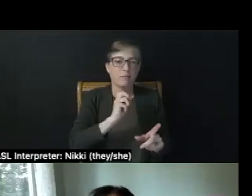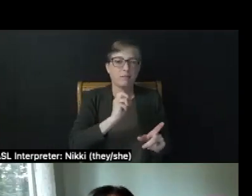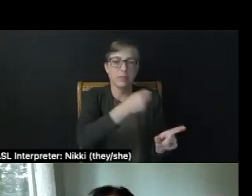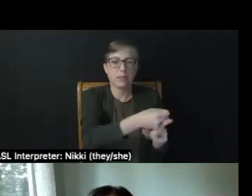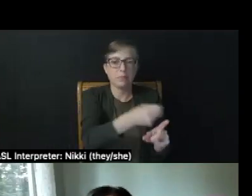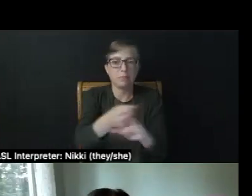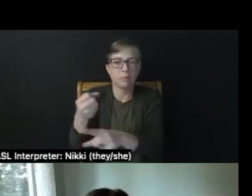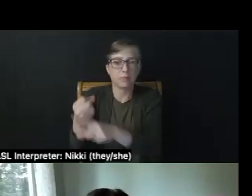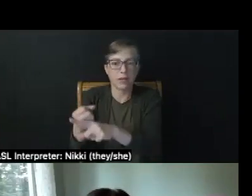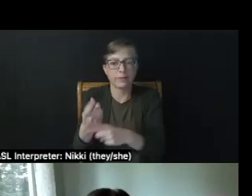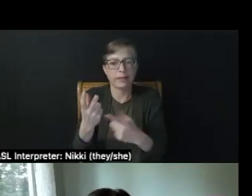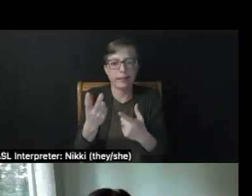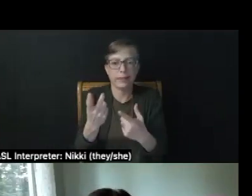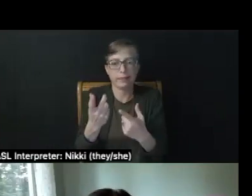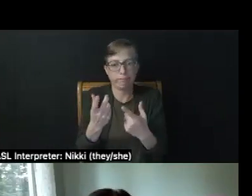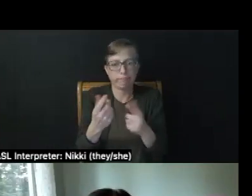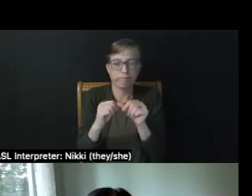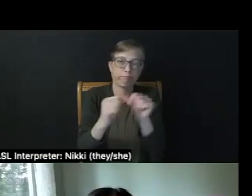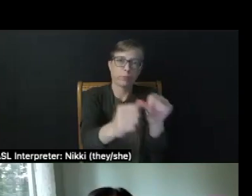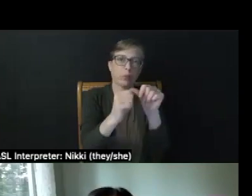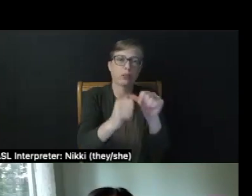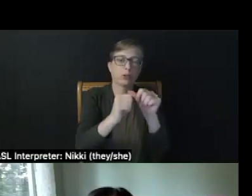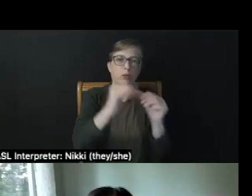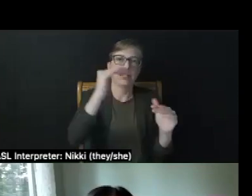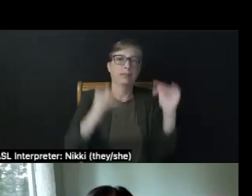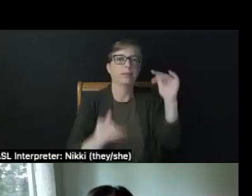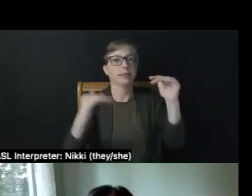that folks of color are experiencing.